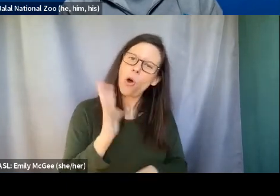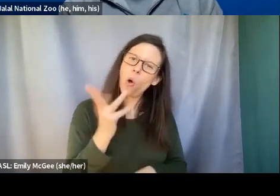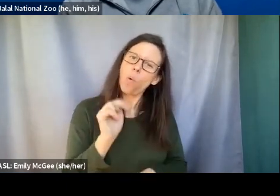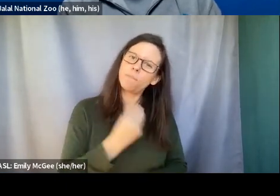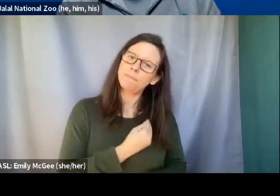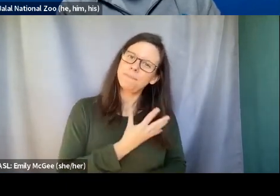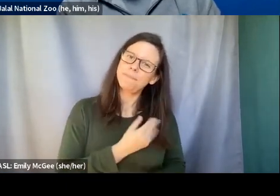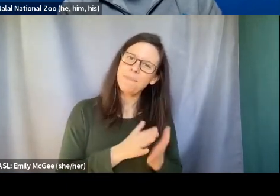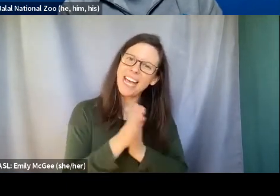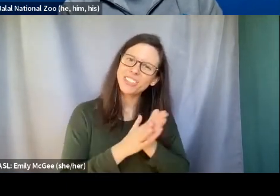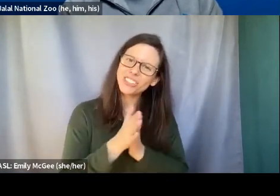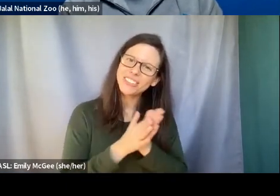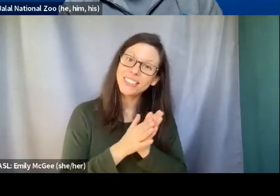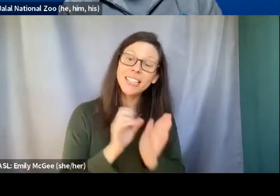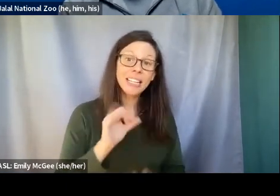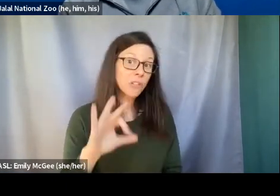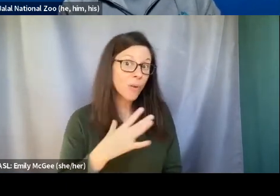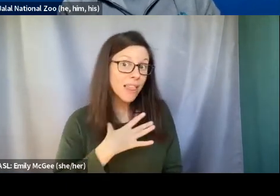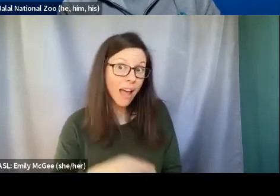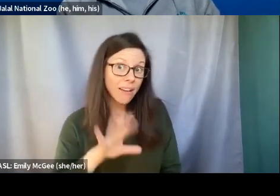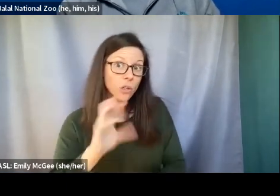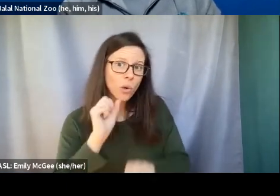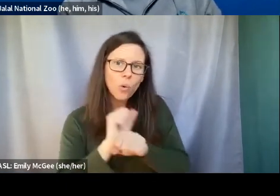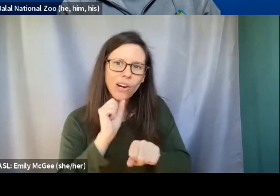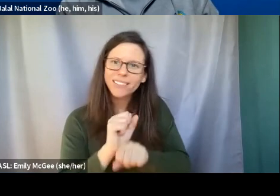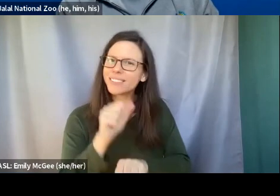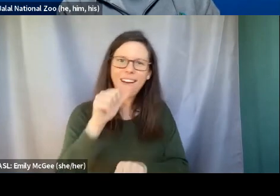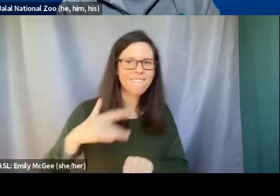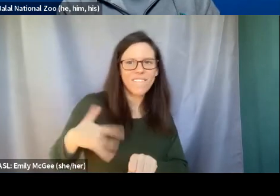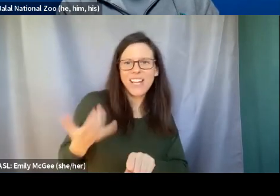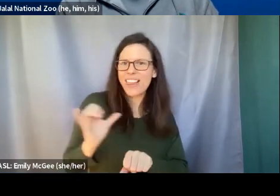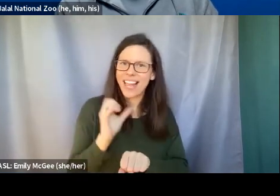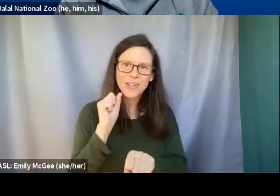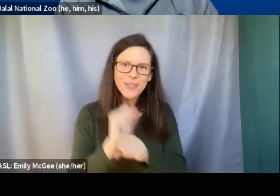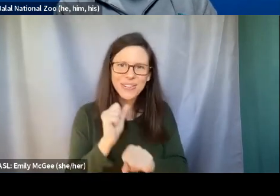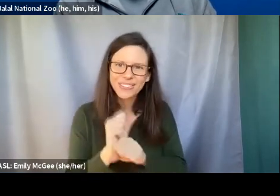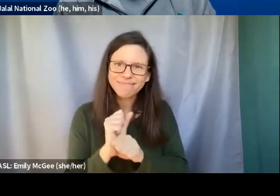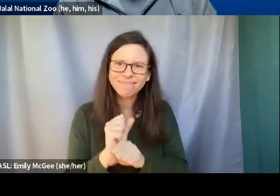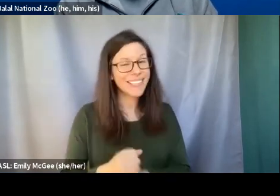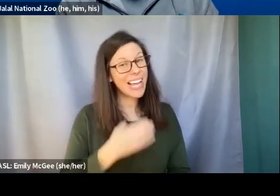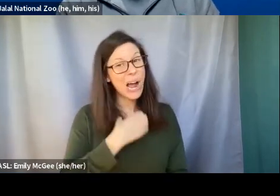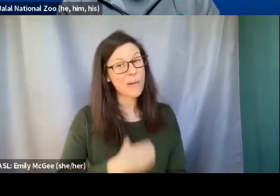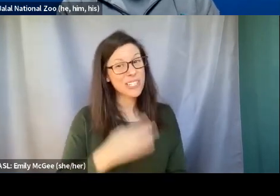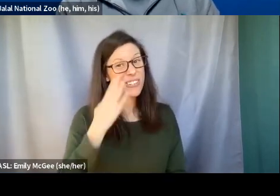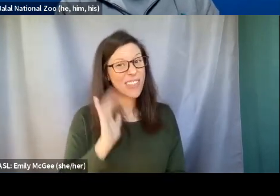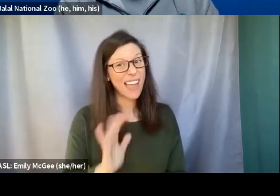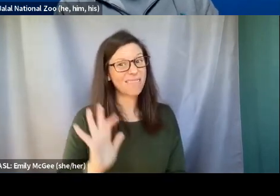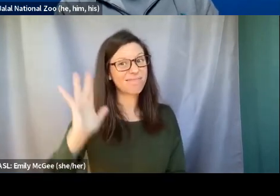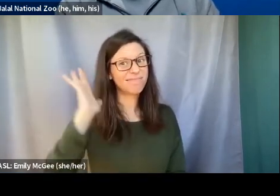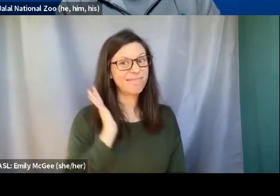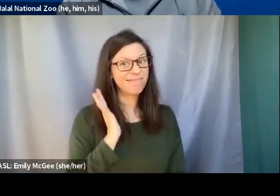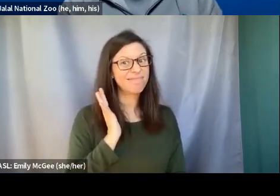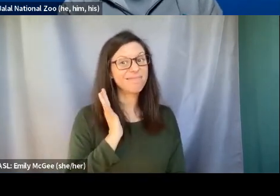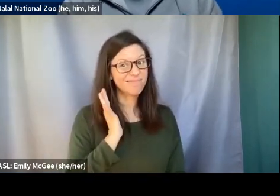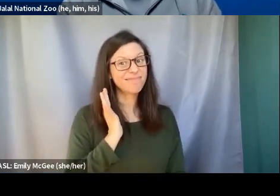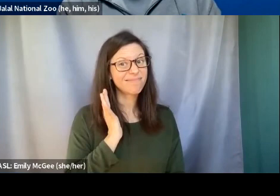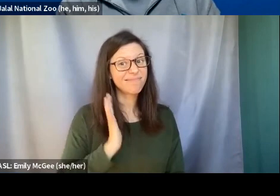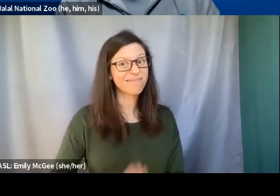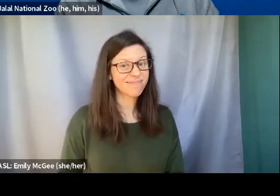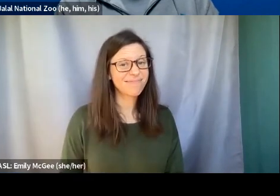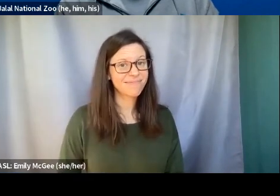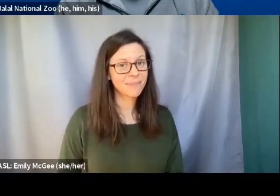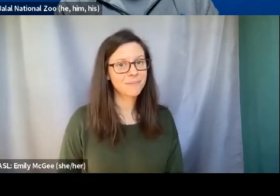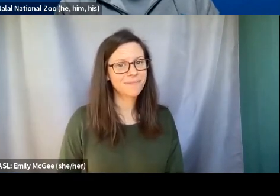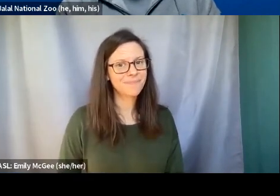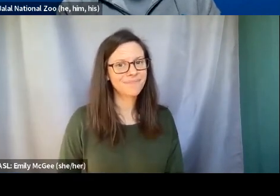I wish this was something that I would have found out about when I was younger um, and also if you